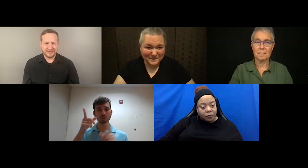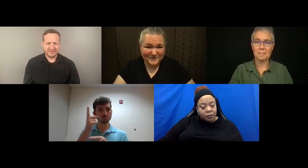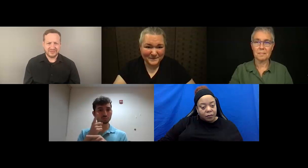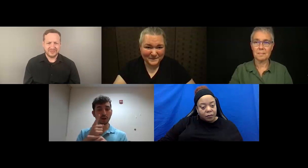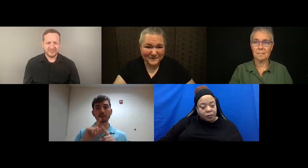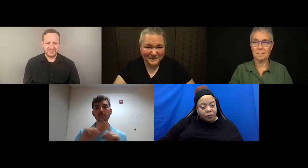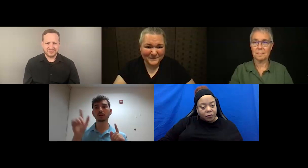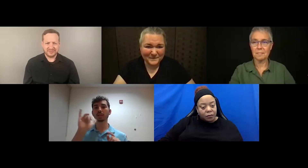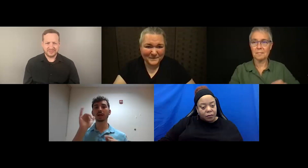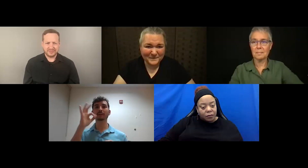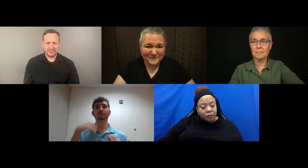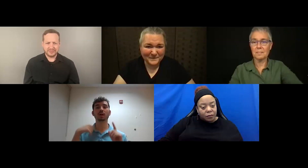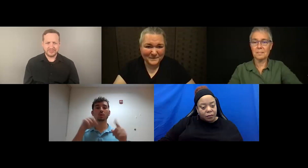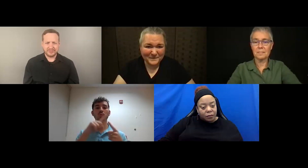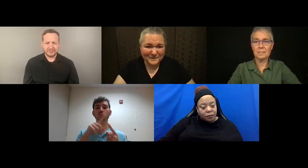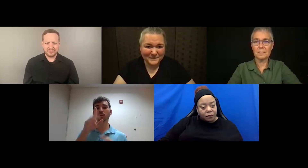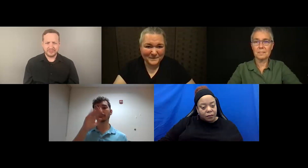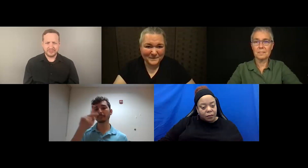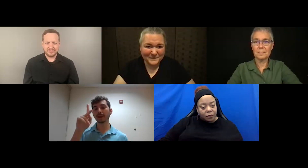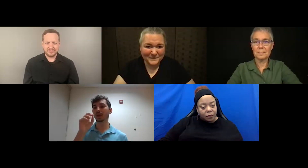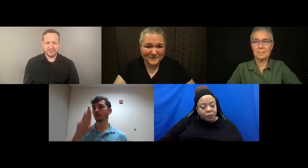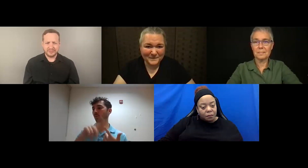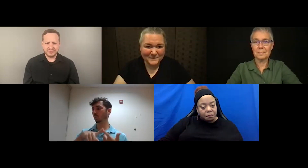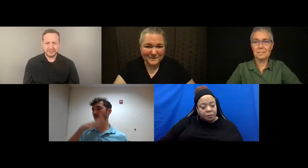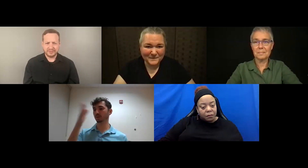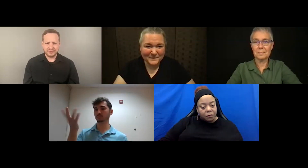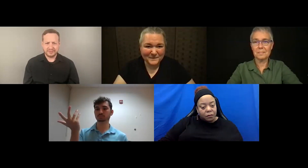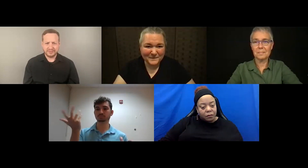what information and privacy is protected? If you go into a bank,